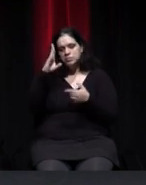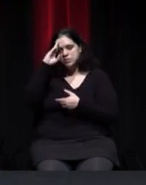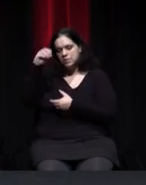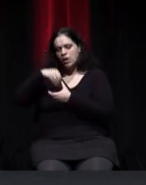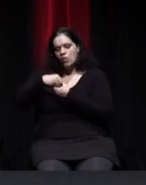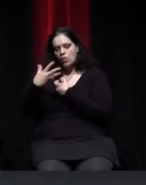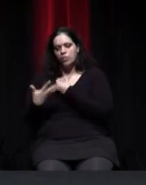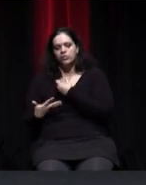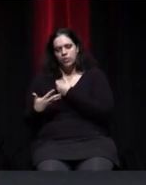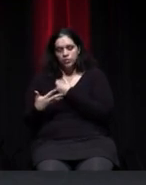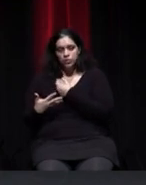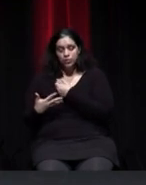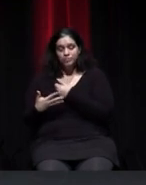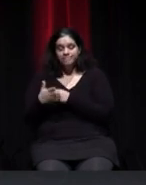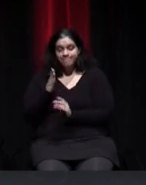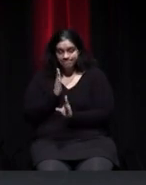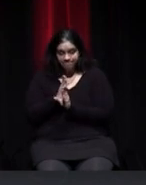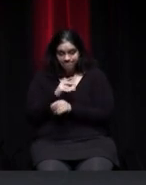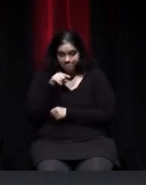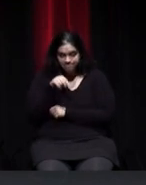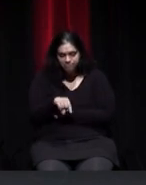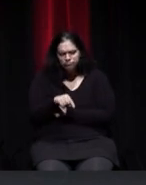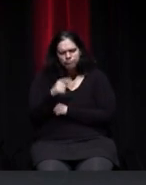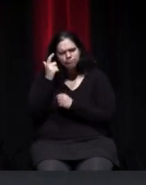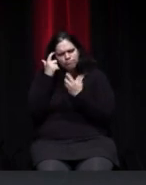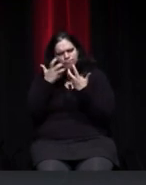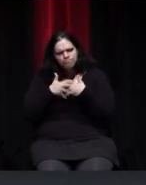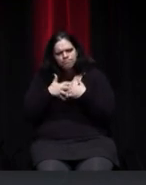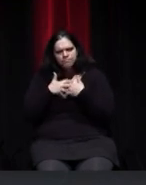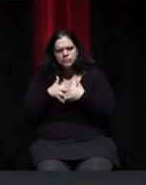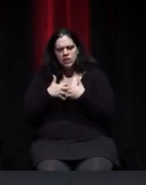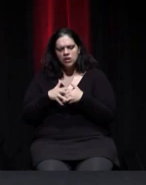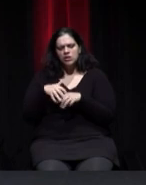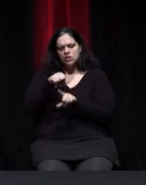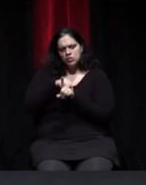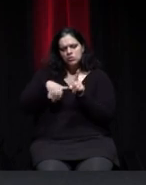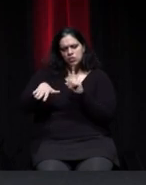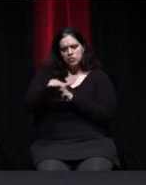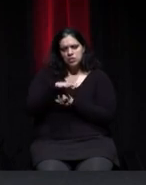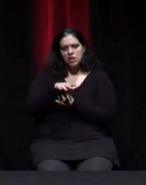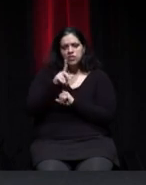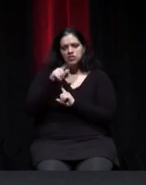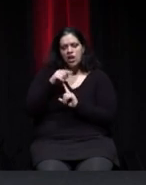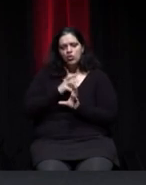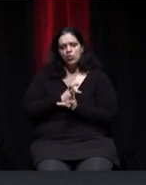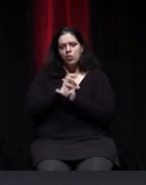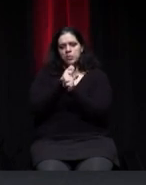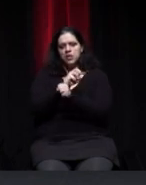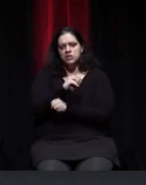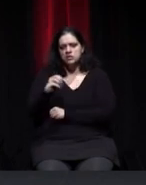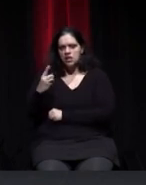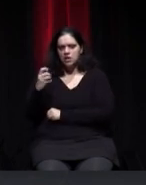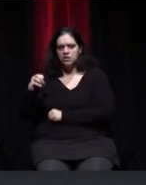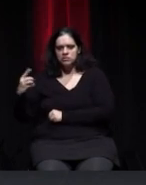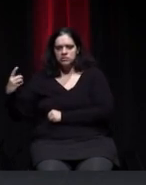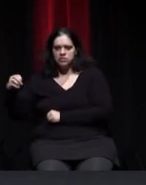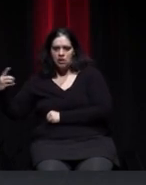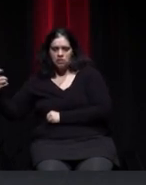And from that point on, I can start thinking of an algorithmic society. Because content can be anything